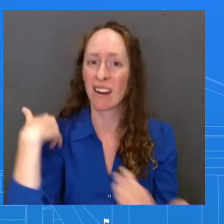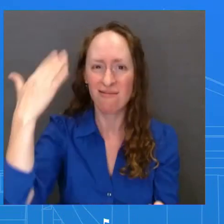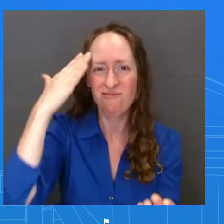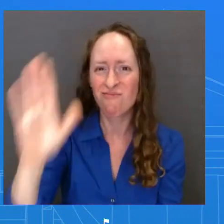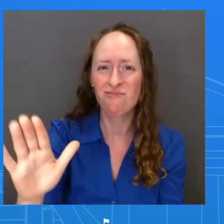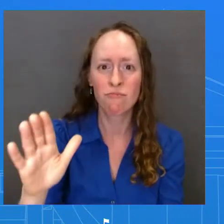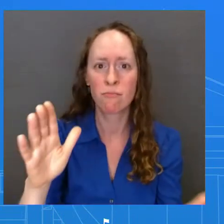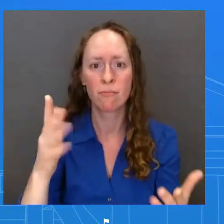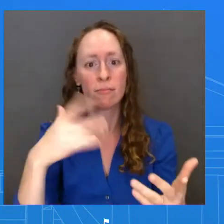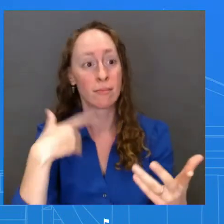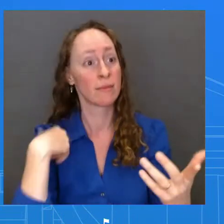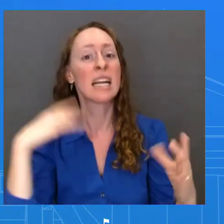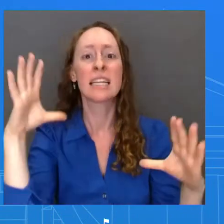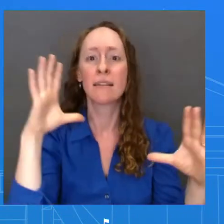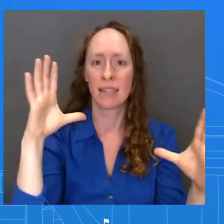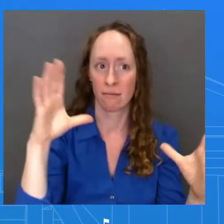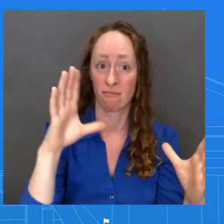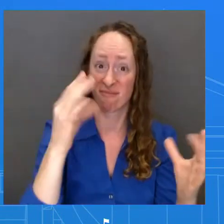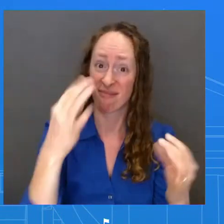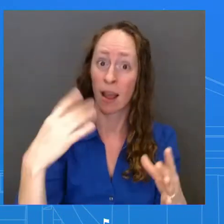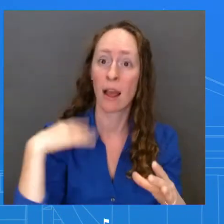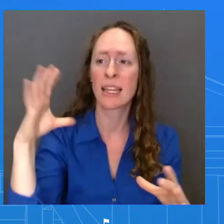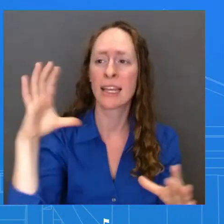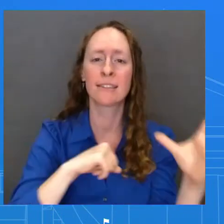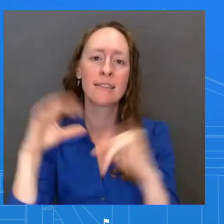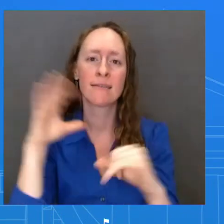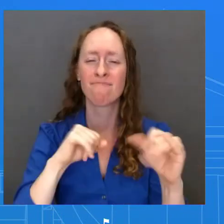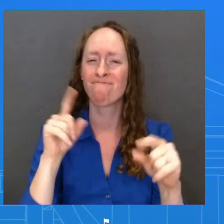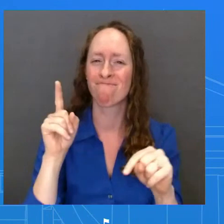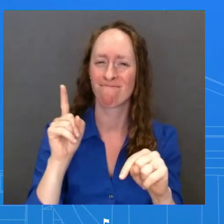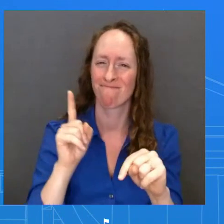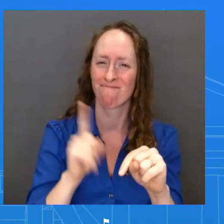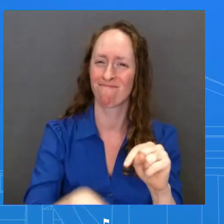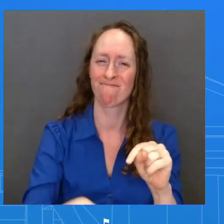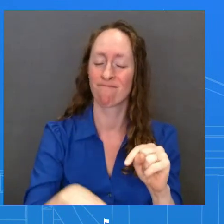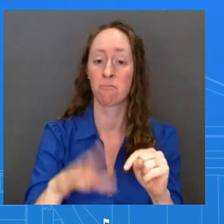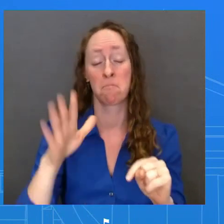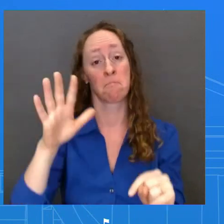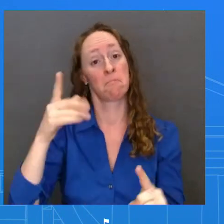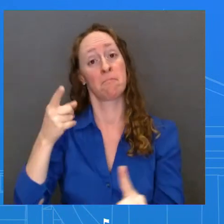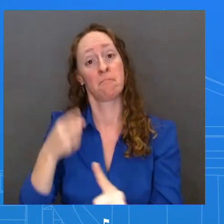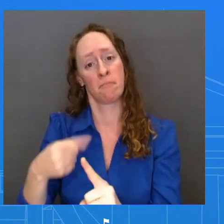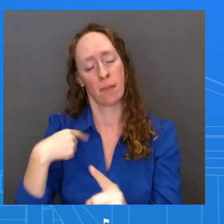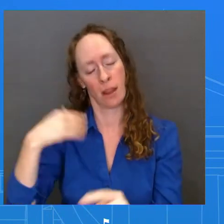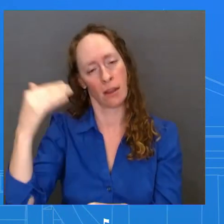other than I believe and have confidence in the capacity and especially the bravery of the Ukrainian fighters